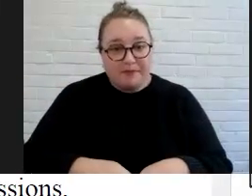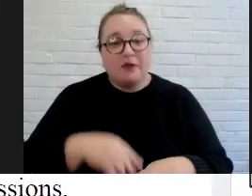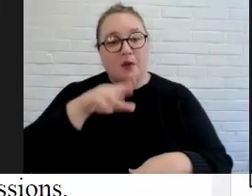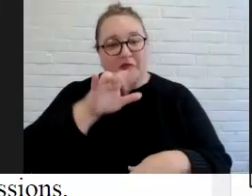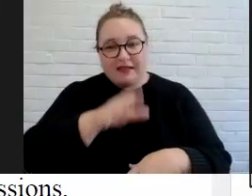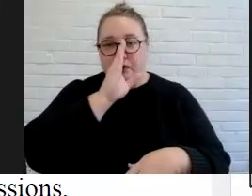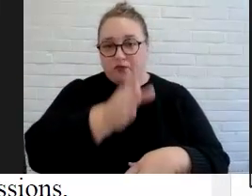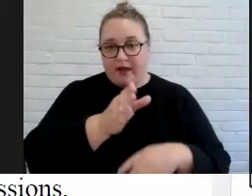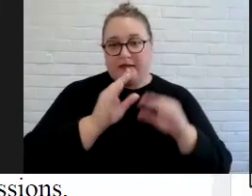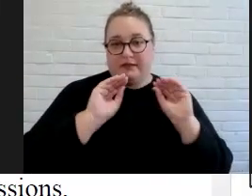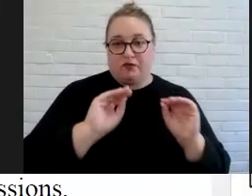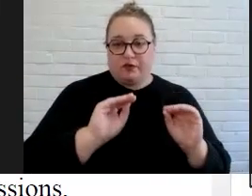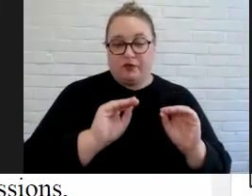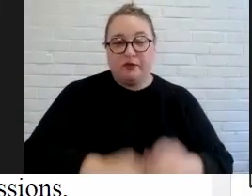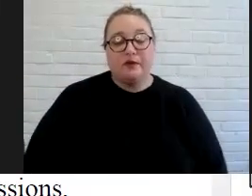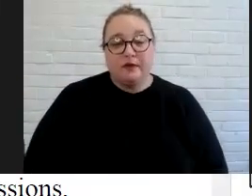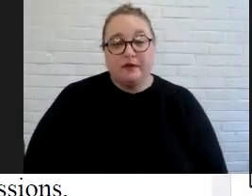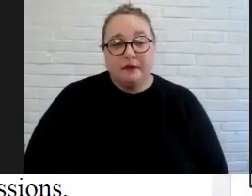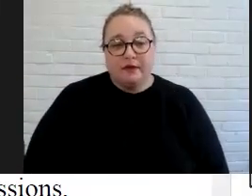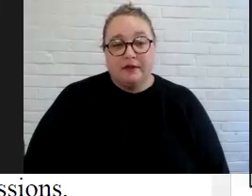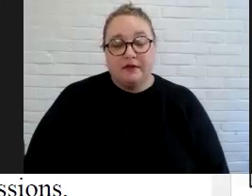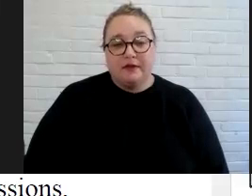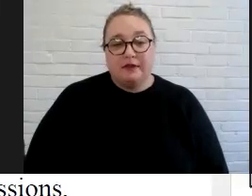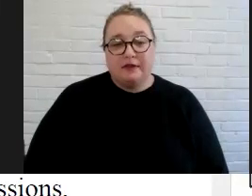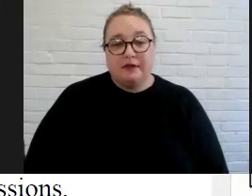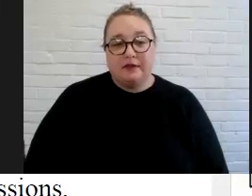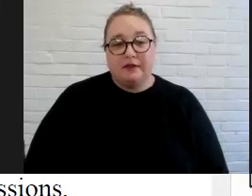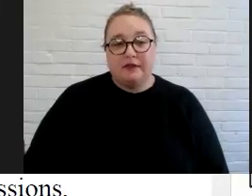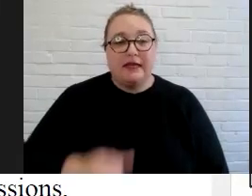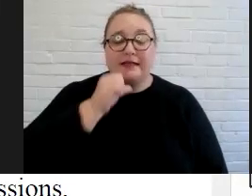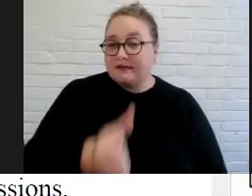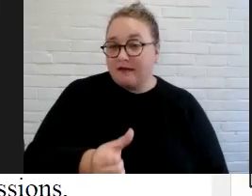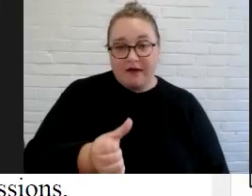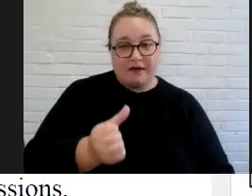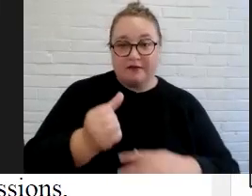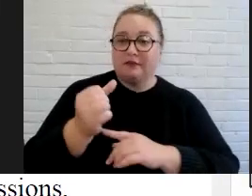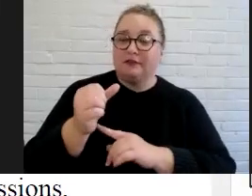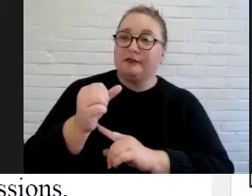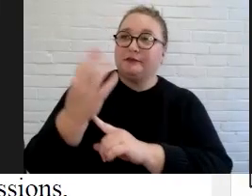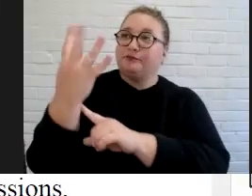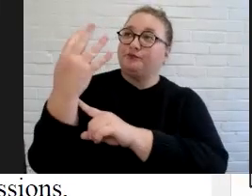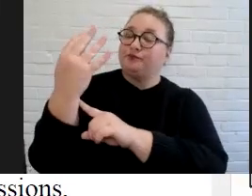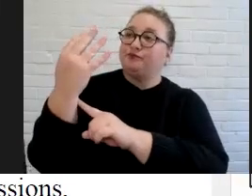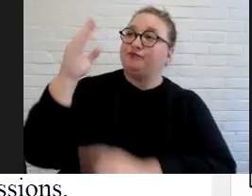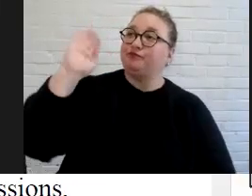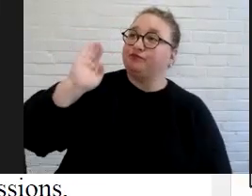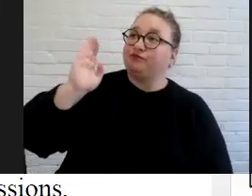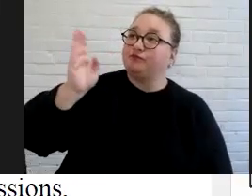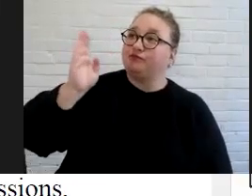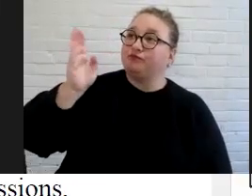It's not, making a video lecture and then pushing that out to your students. It's a time when you're together.